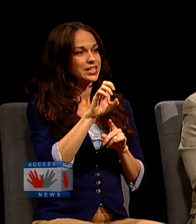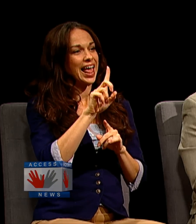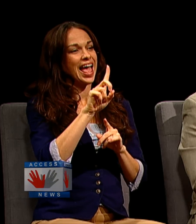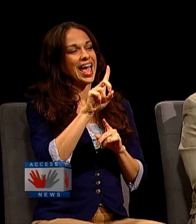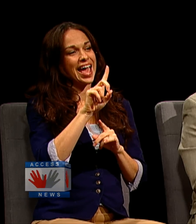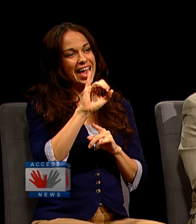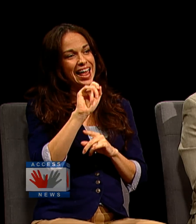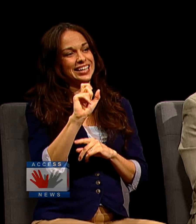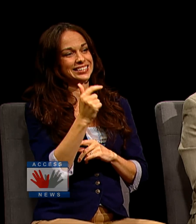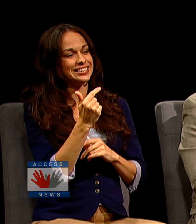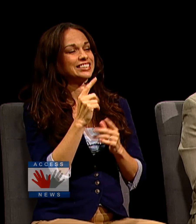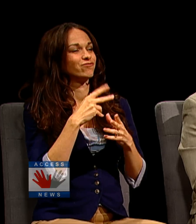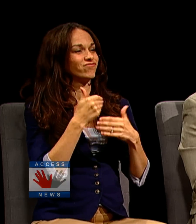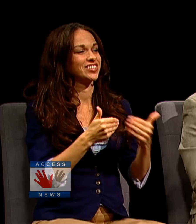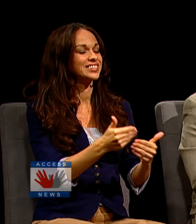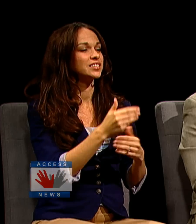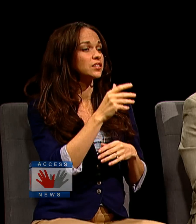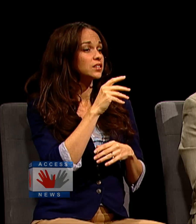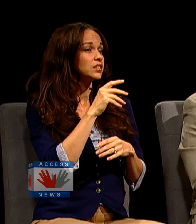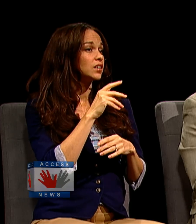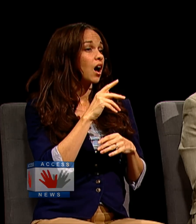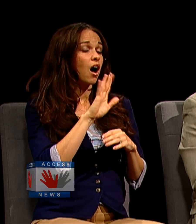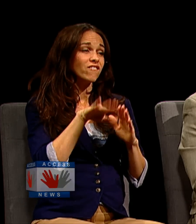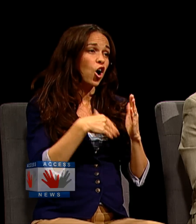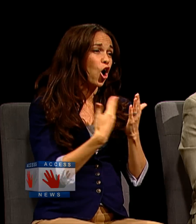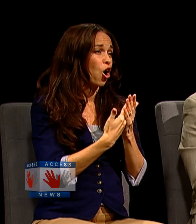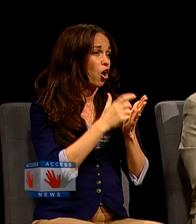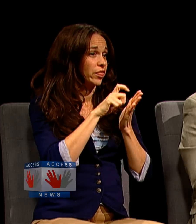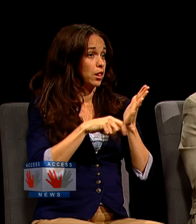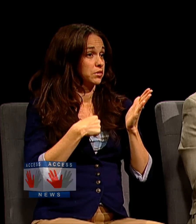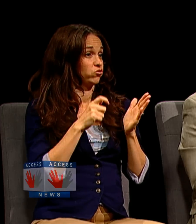I mean I'm telling you I have, of all the I have